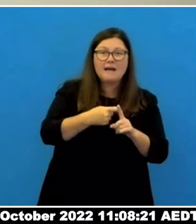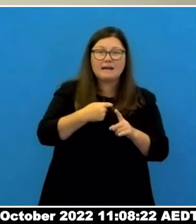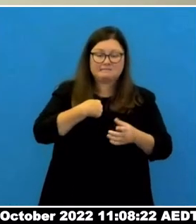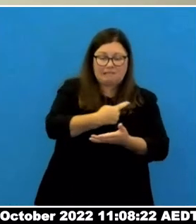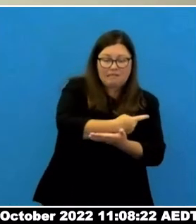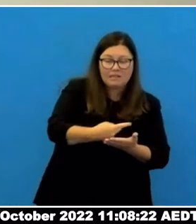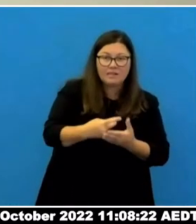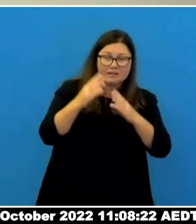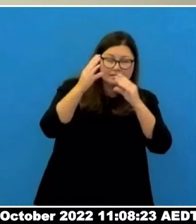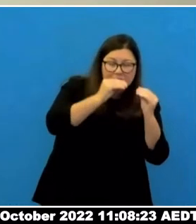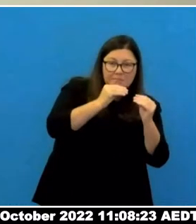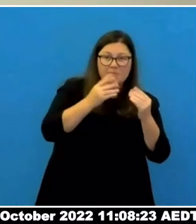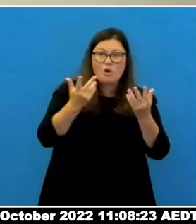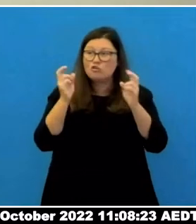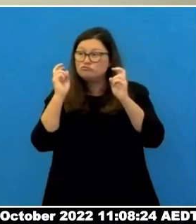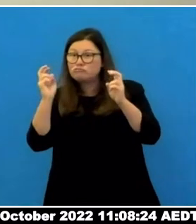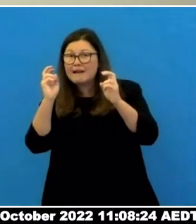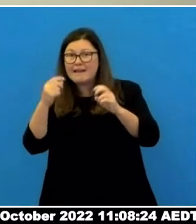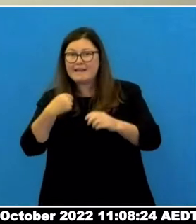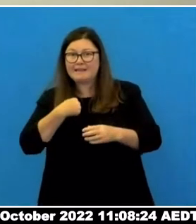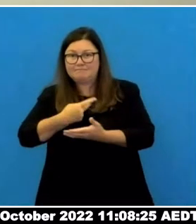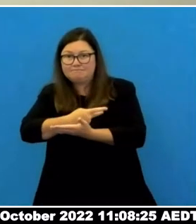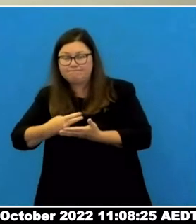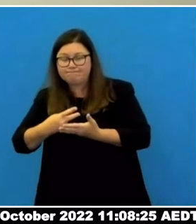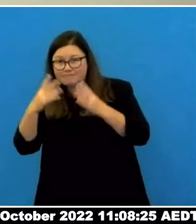I had no money for food, so I found food in bins.